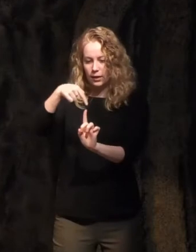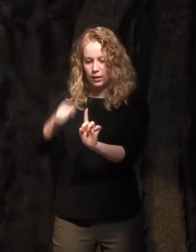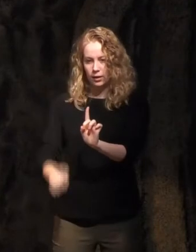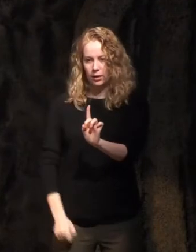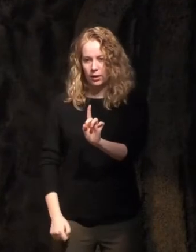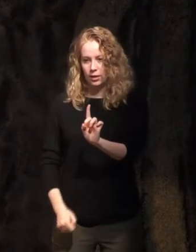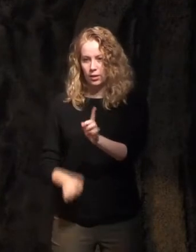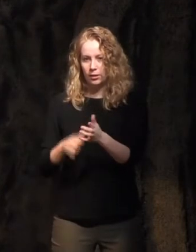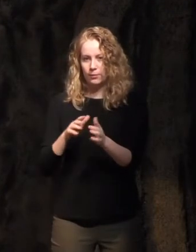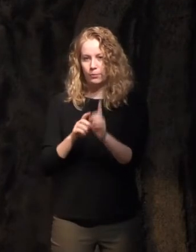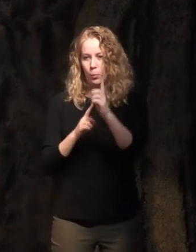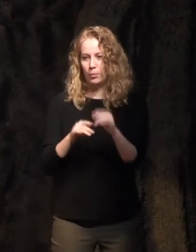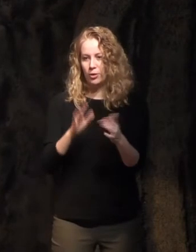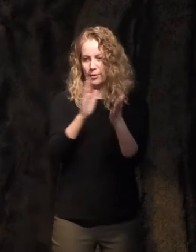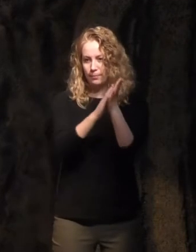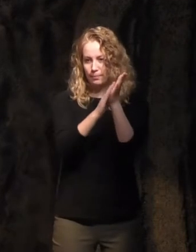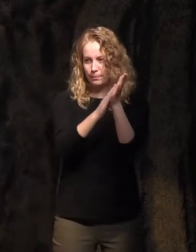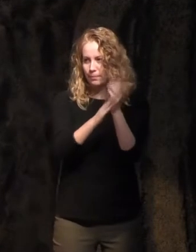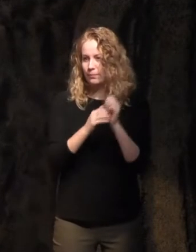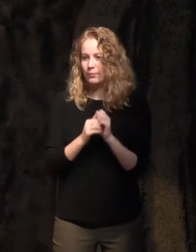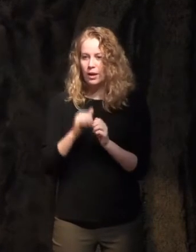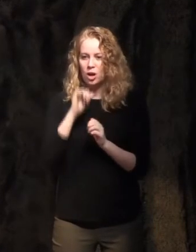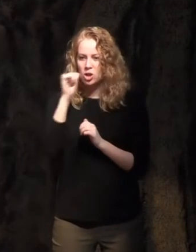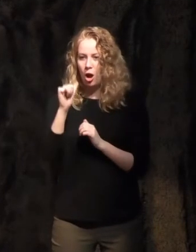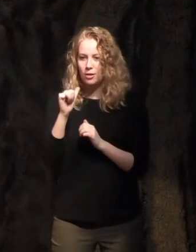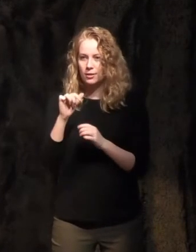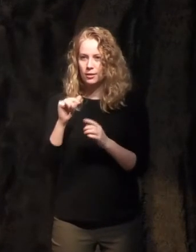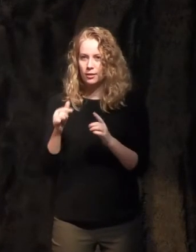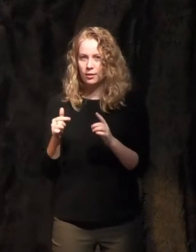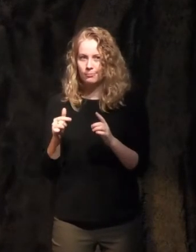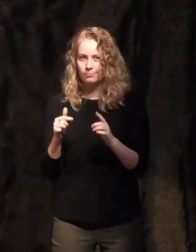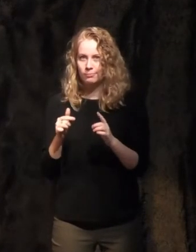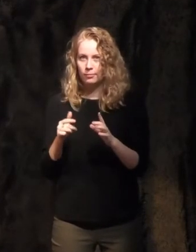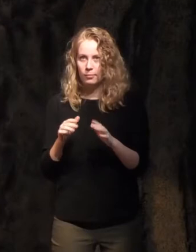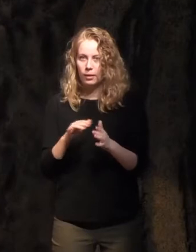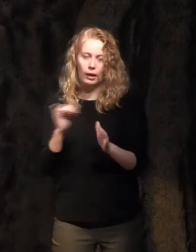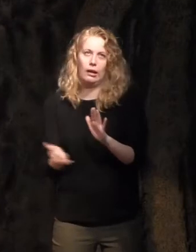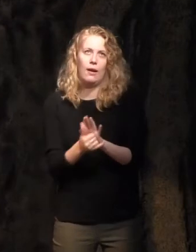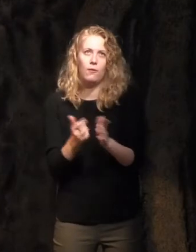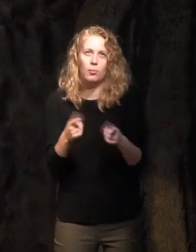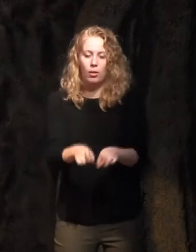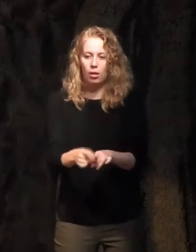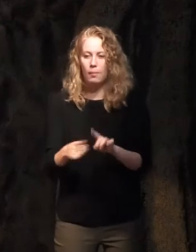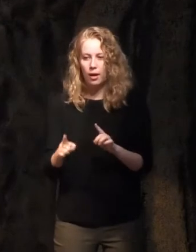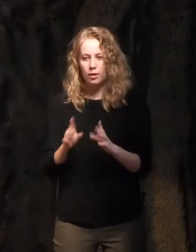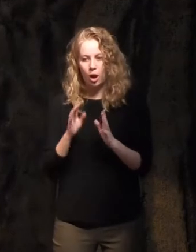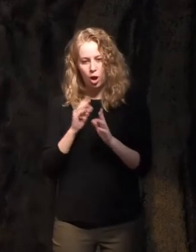They were not inevitable, but constructed. A product of a particular time and place.